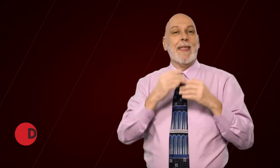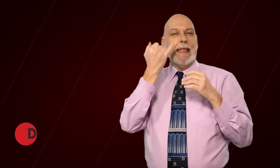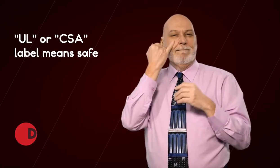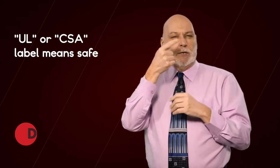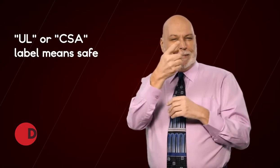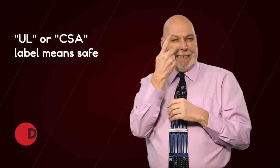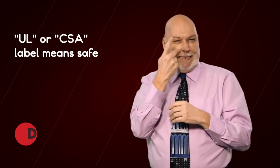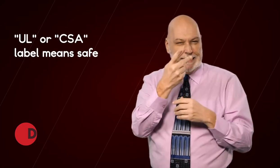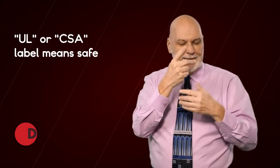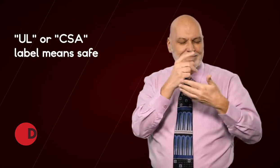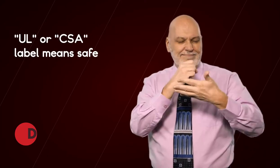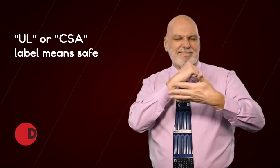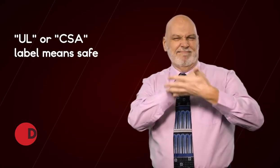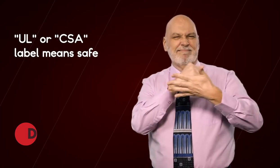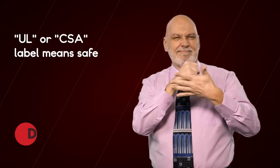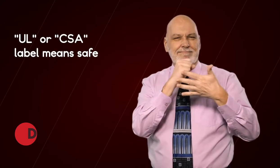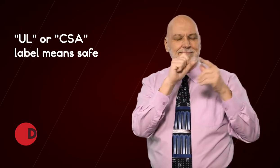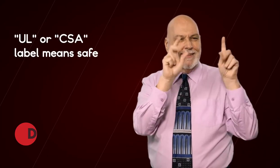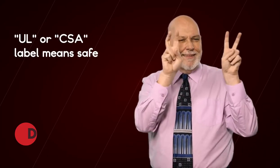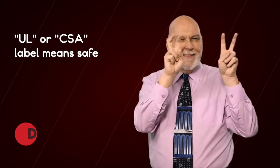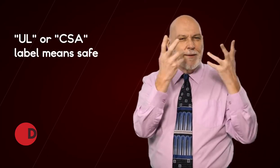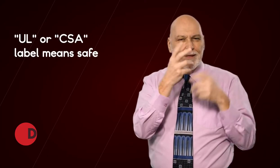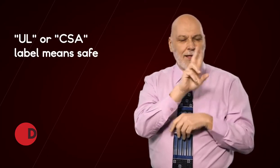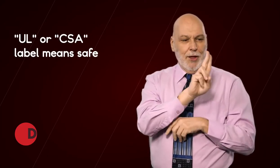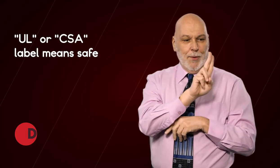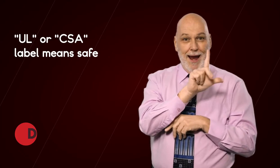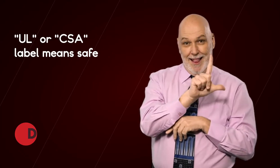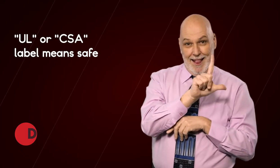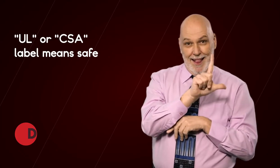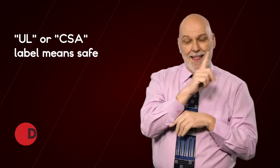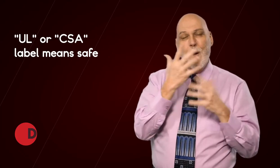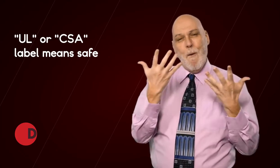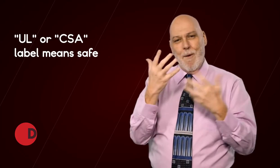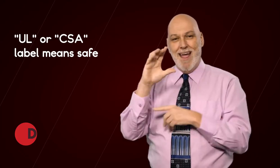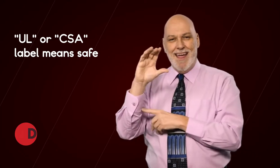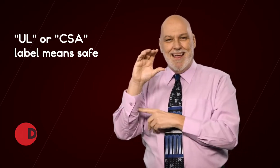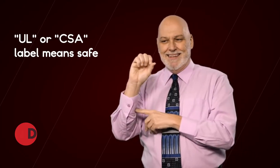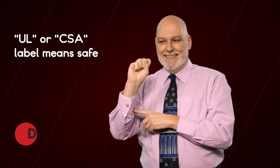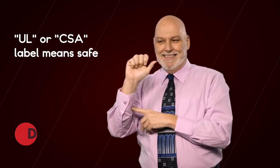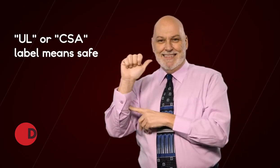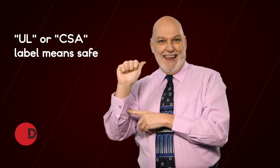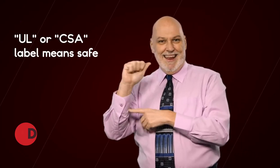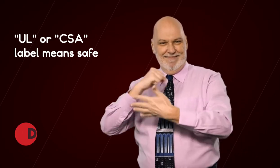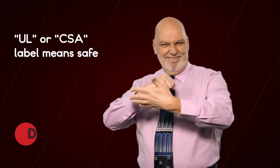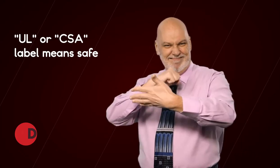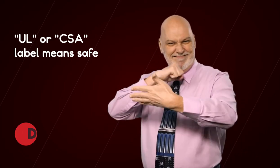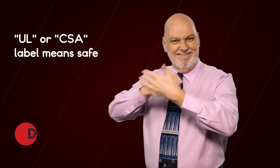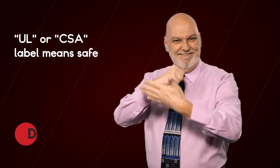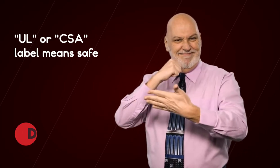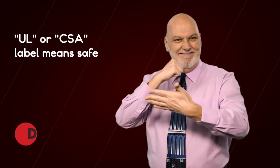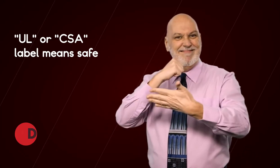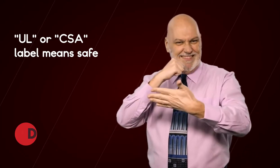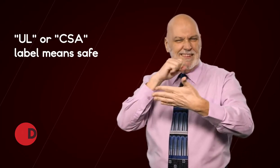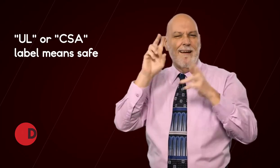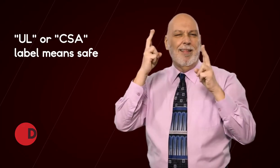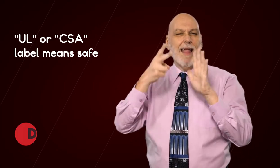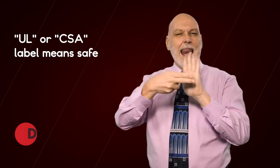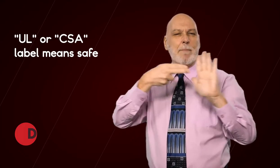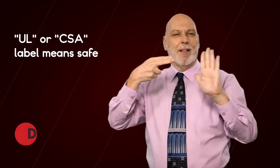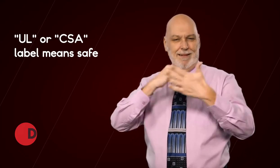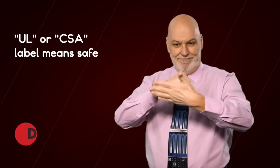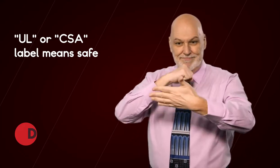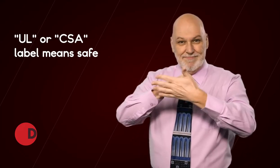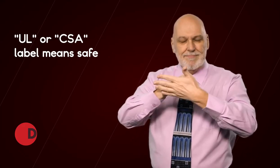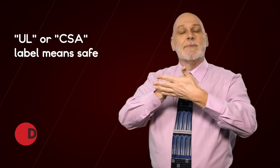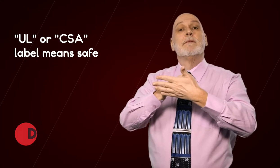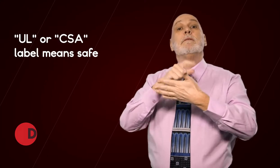If you see a “UL” or “CSA” label,